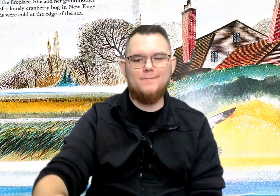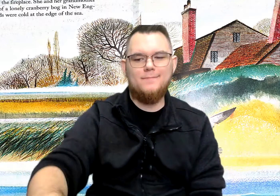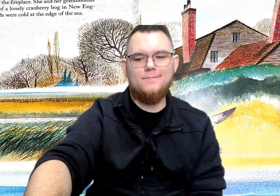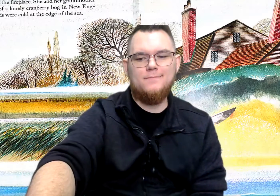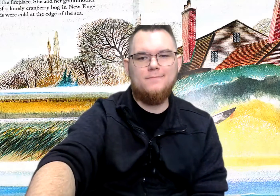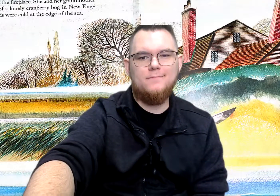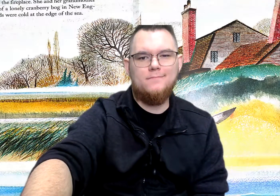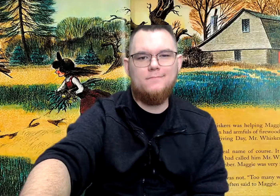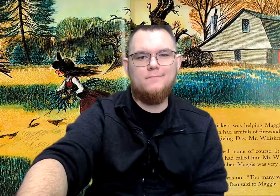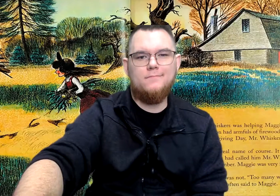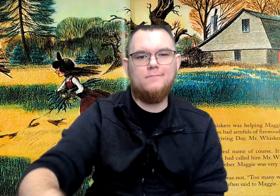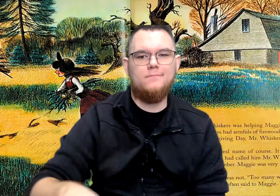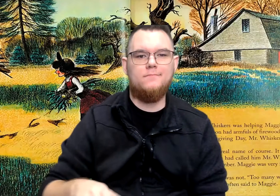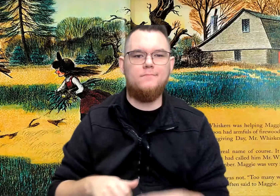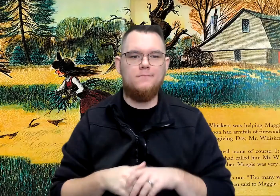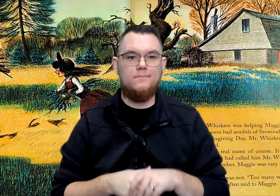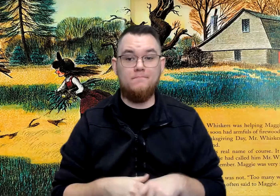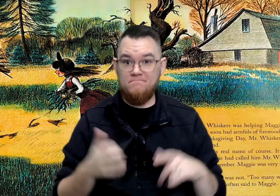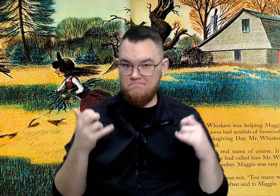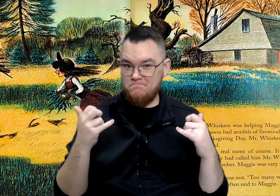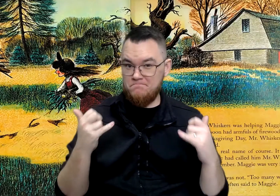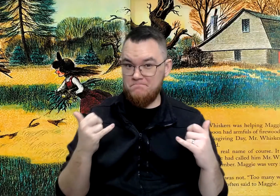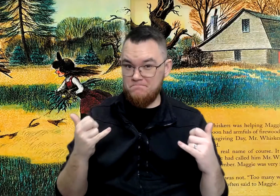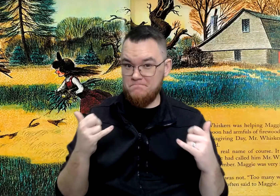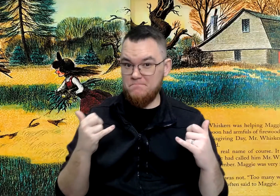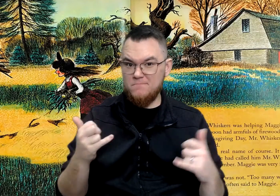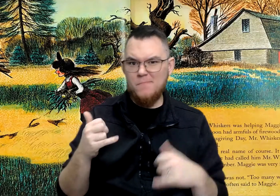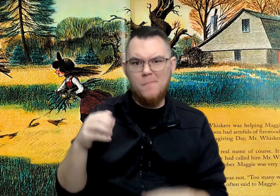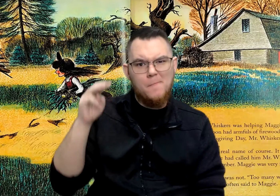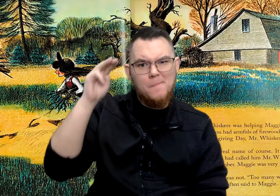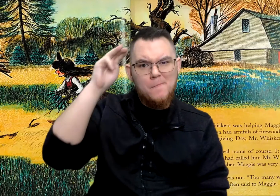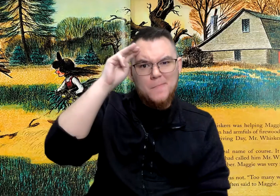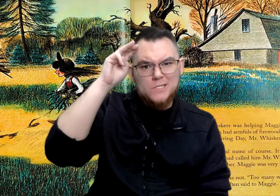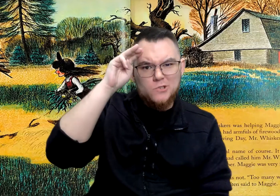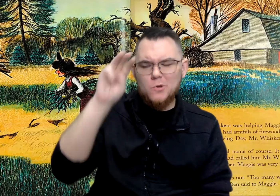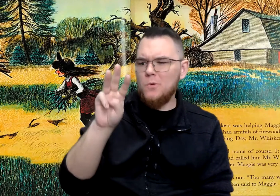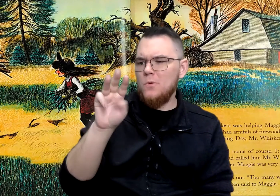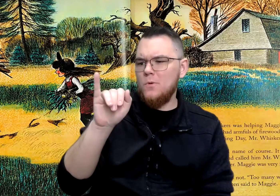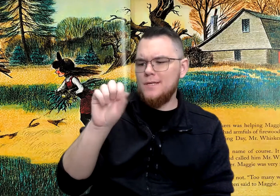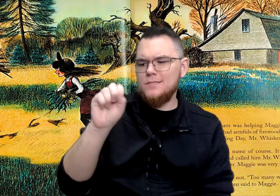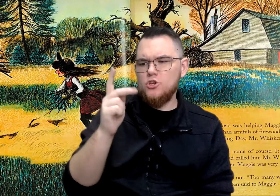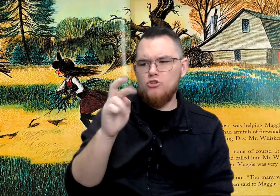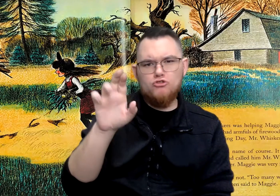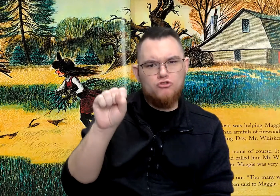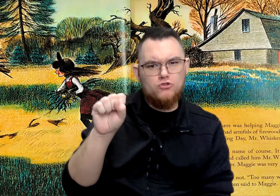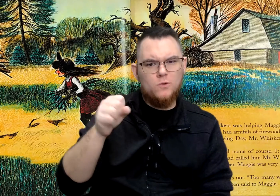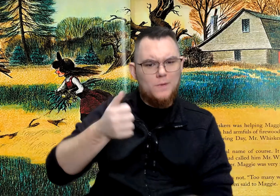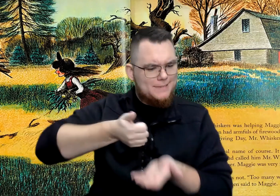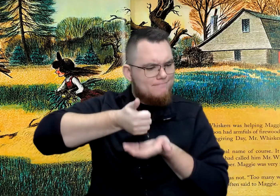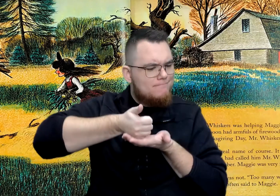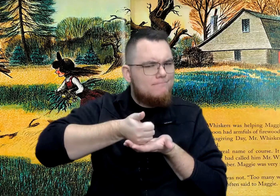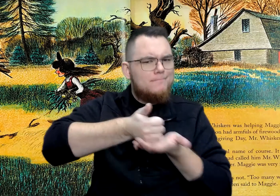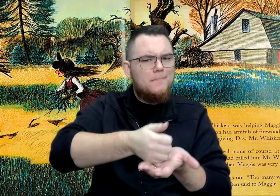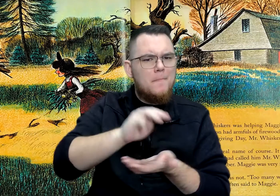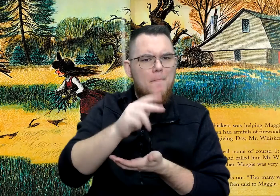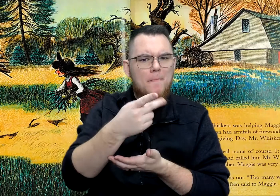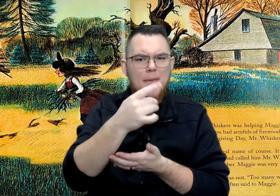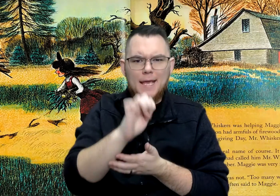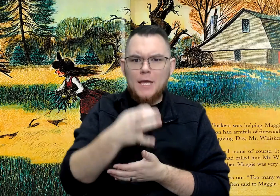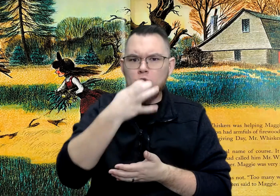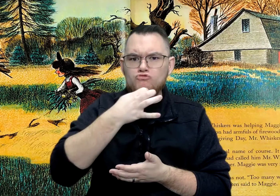Today, Mr. Whiskers was helping Maggie with her chores and they soon had armfuls of firewood.